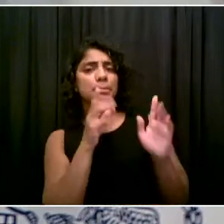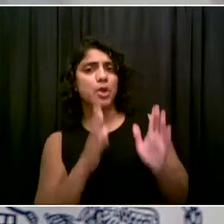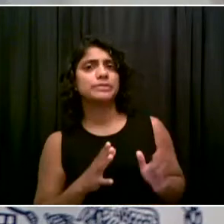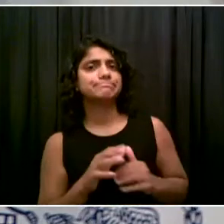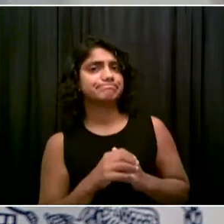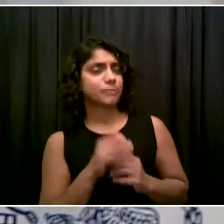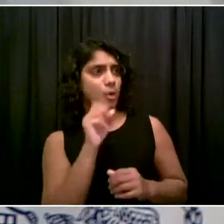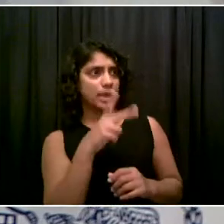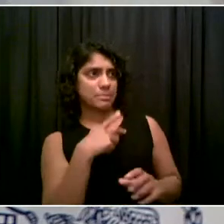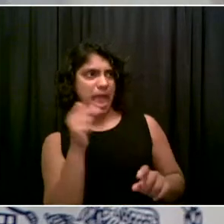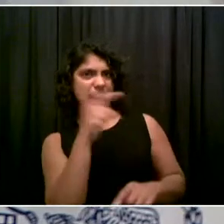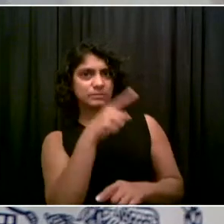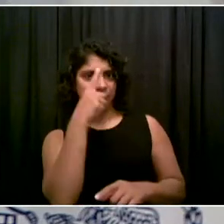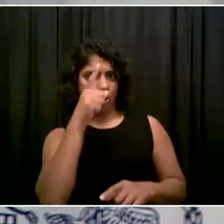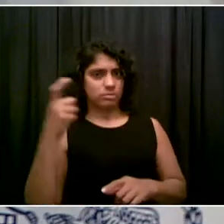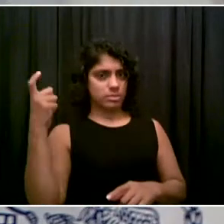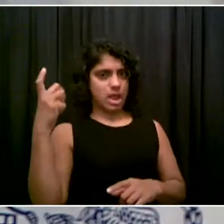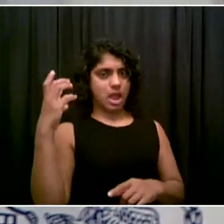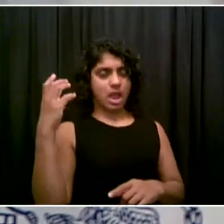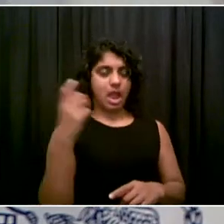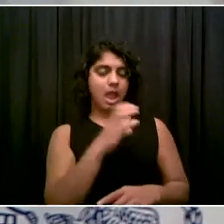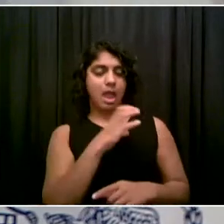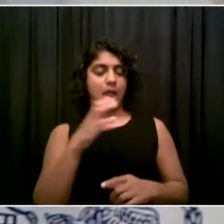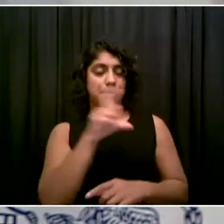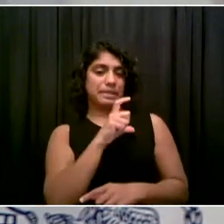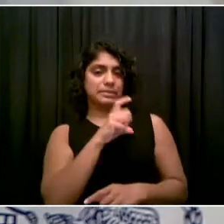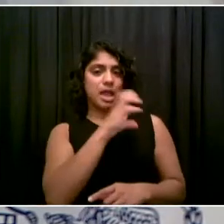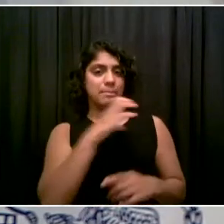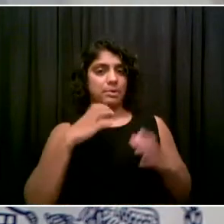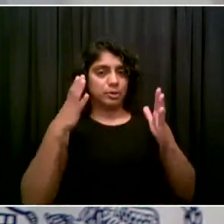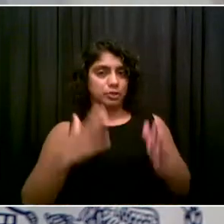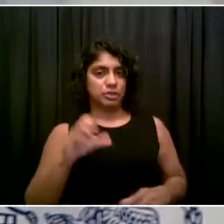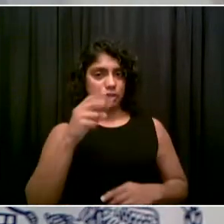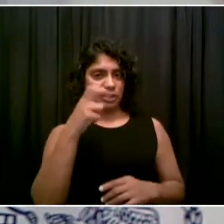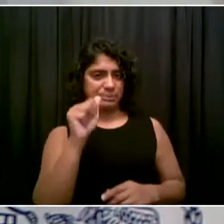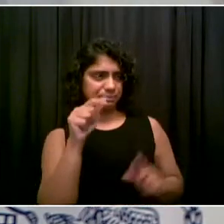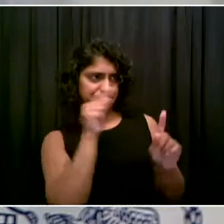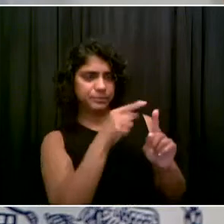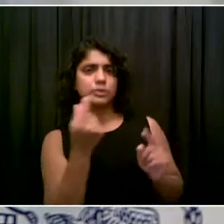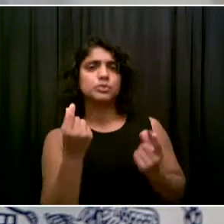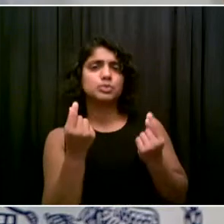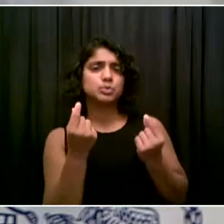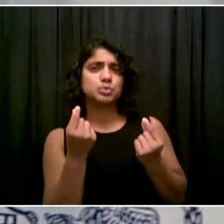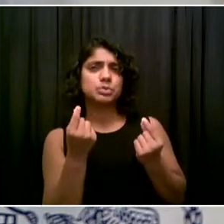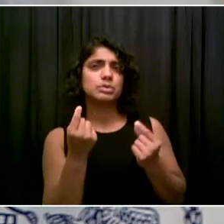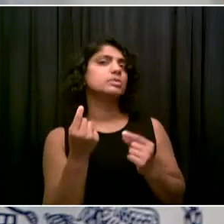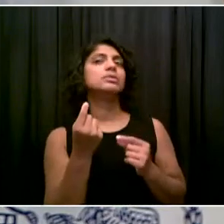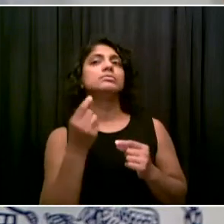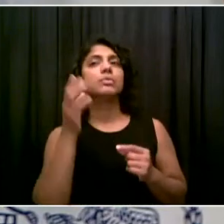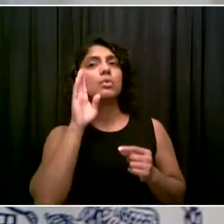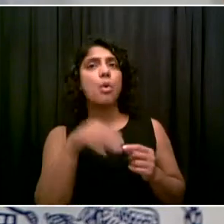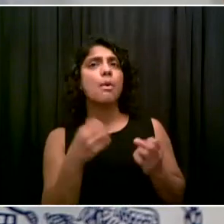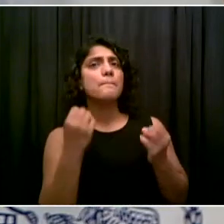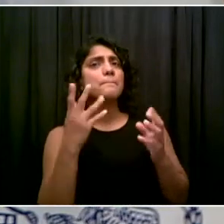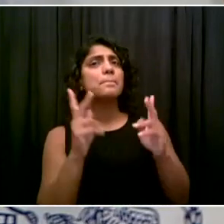THIS IS FOR YOU ANDu&■0÷ COMMISSION SHEA.